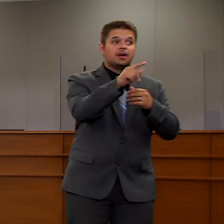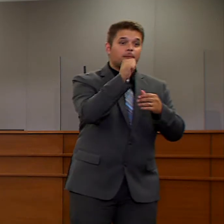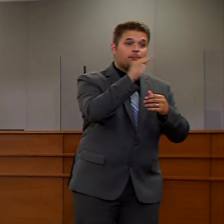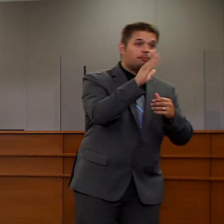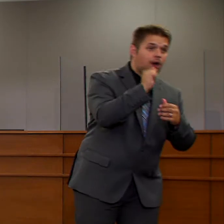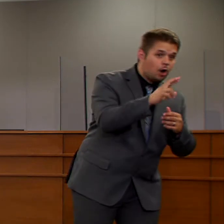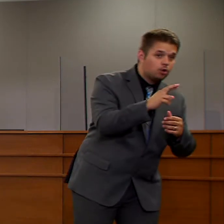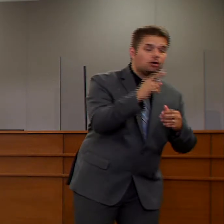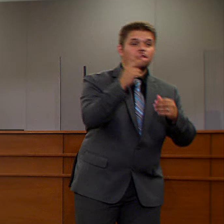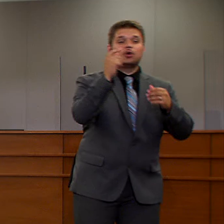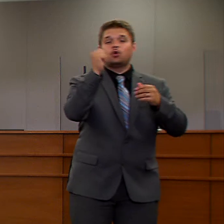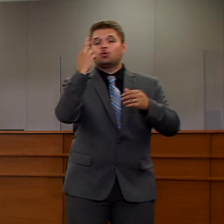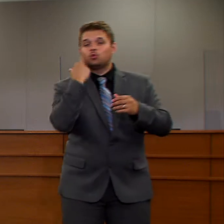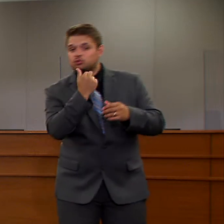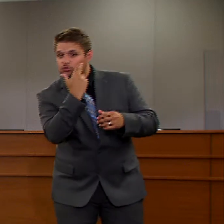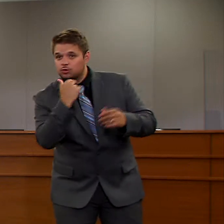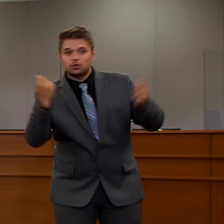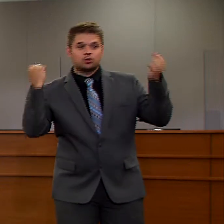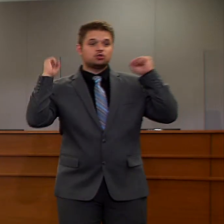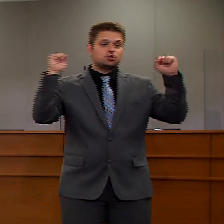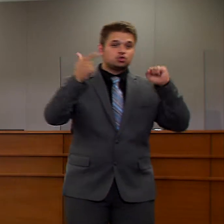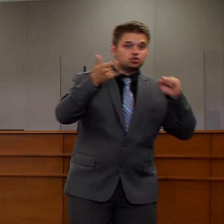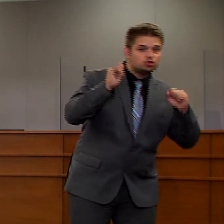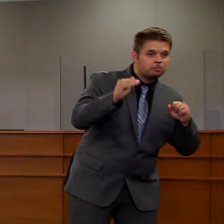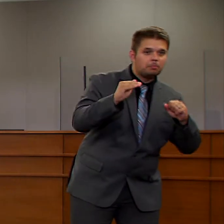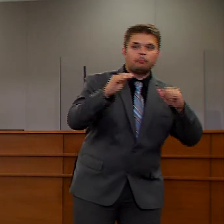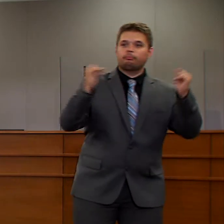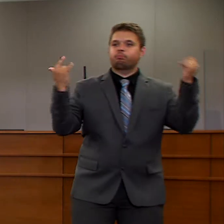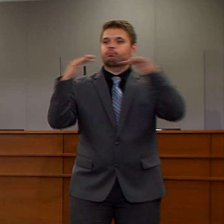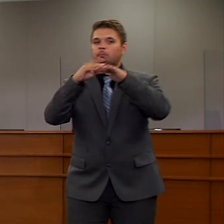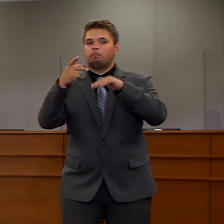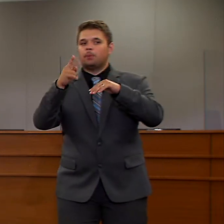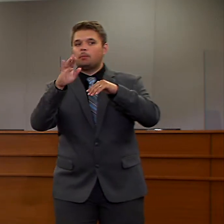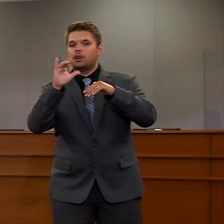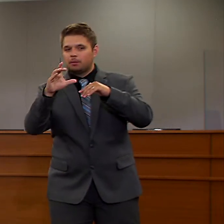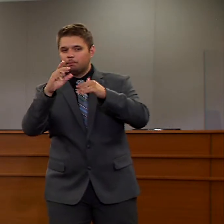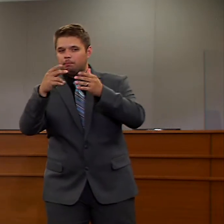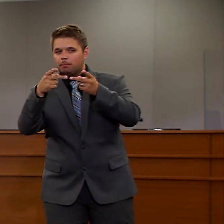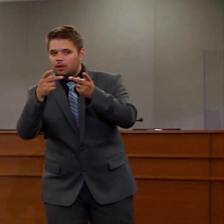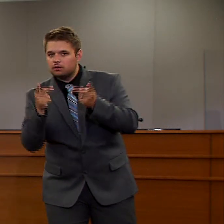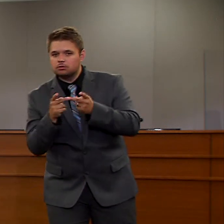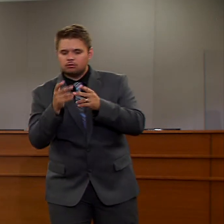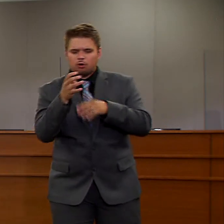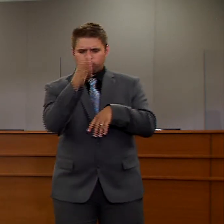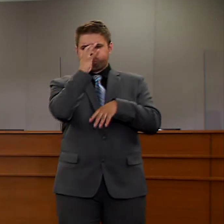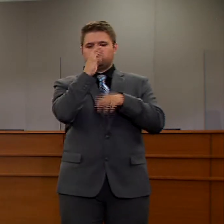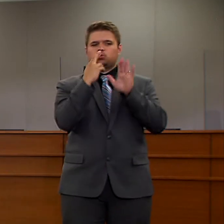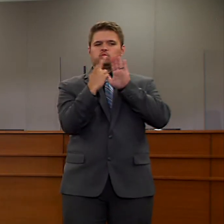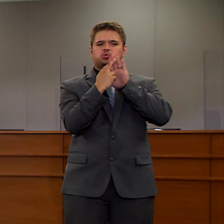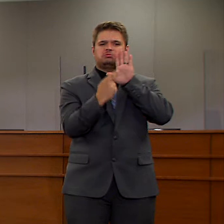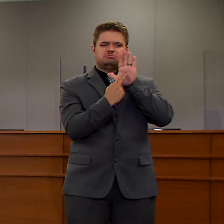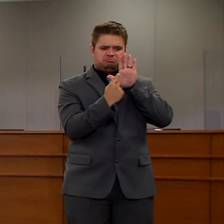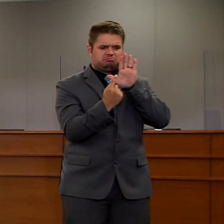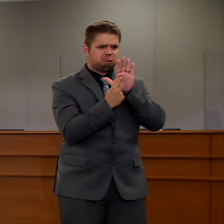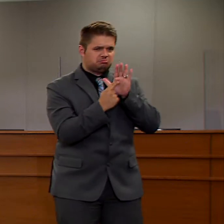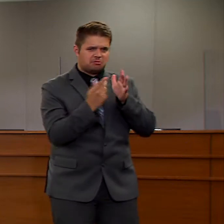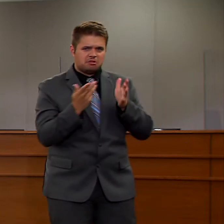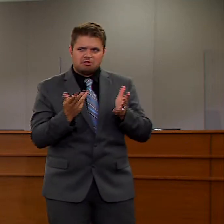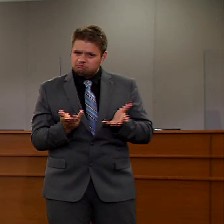suppress the virus and stop the rapid infection rates that we're seeing now. In addition more and more